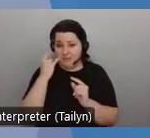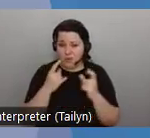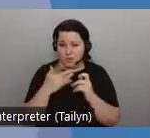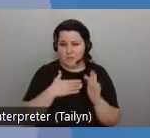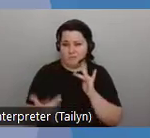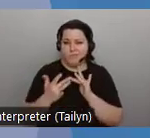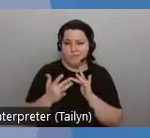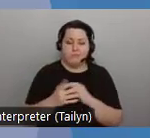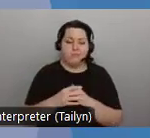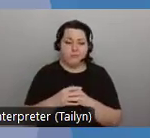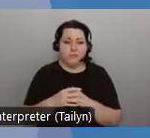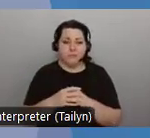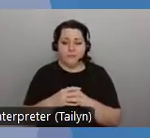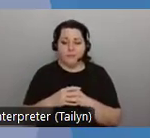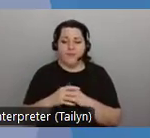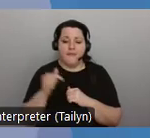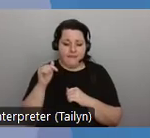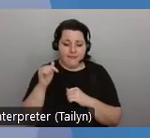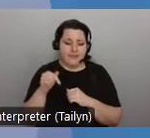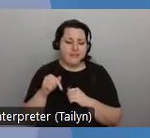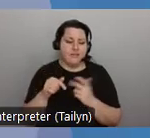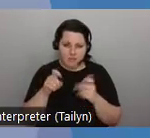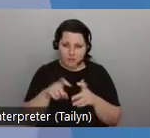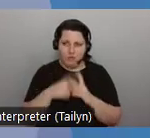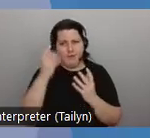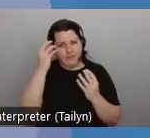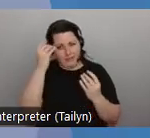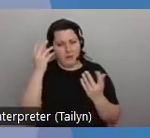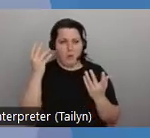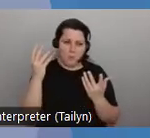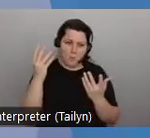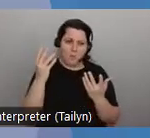called accessible graphic design, again we have a couple recordings of that available, but if you have questions